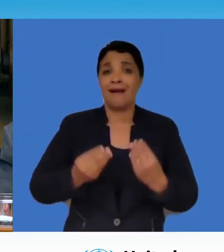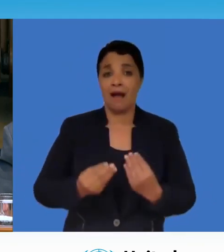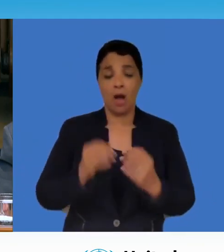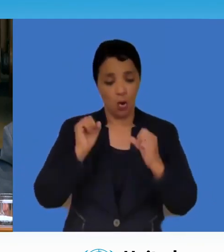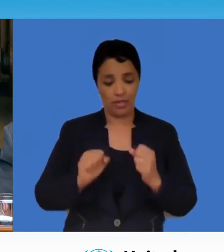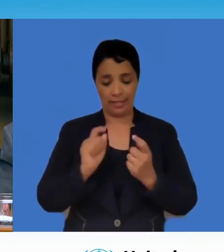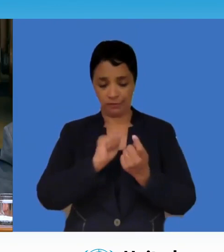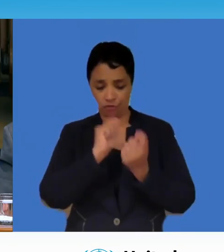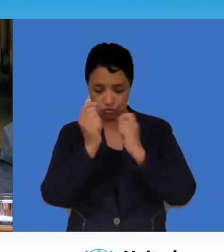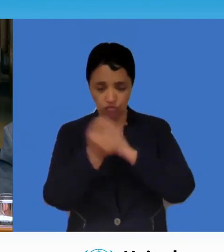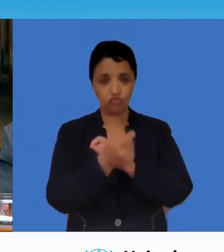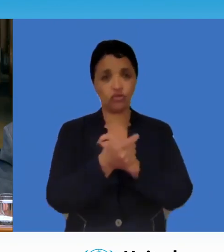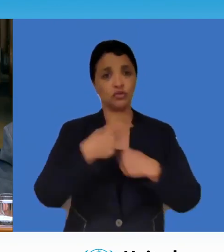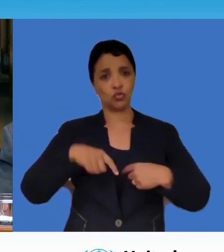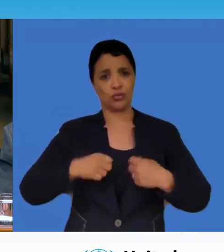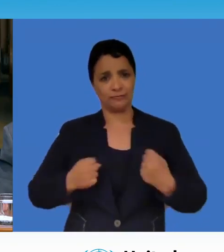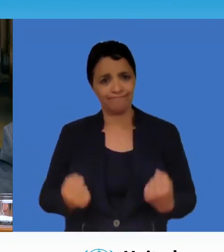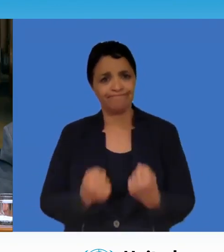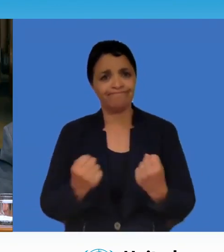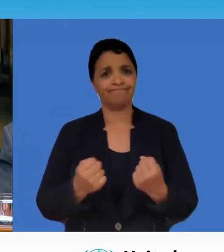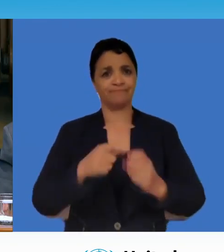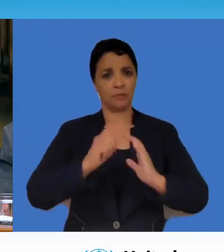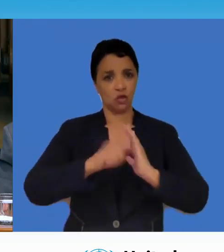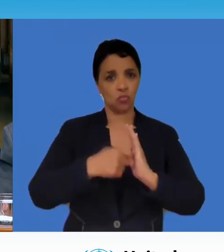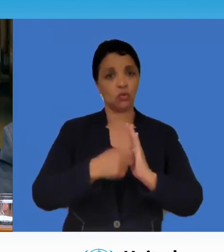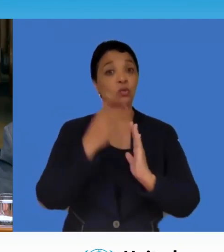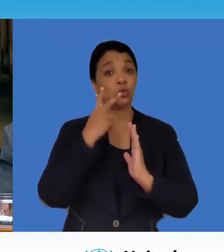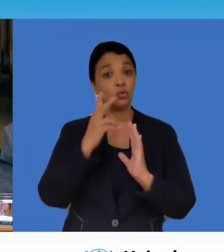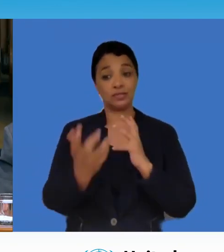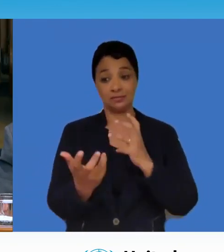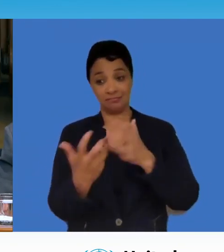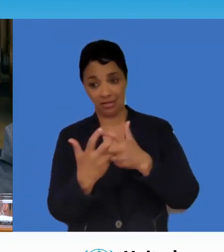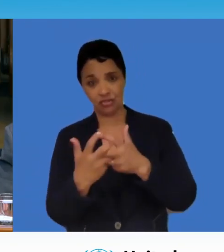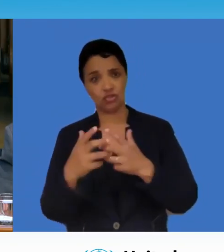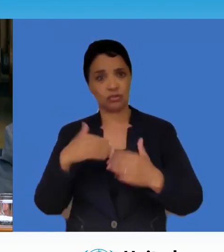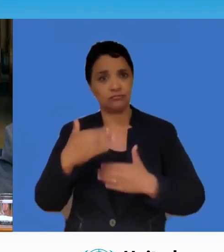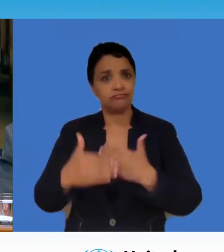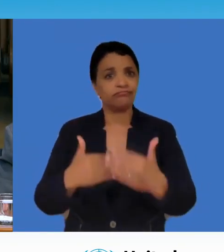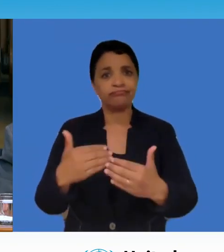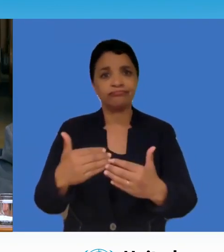how we can be much more instrumental in shaping our initiatives and refining our our approaches